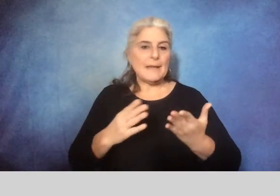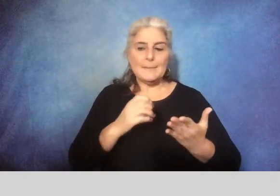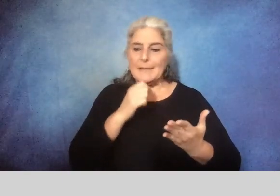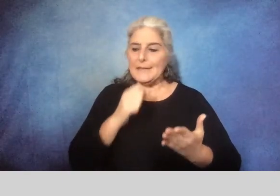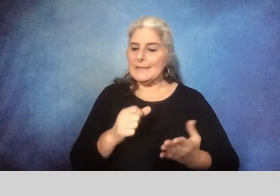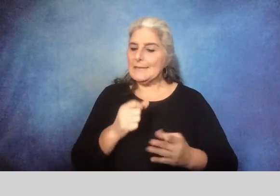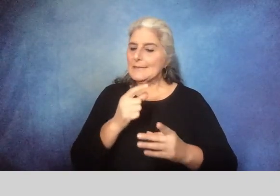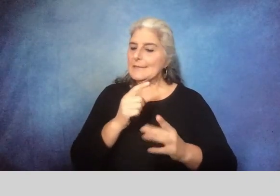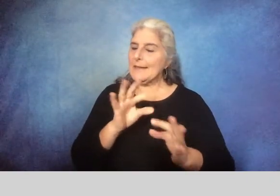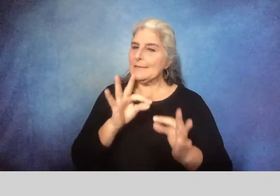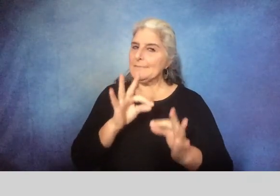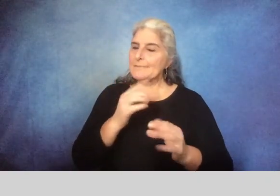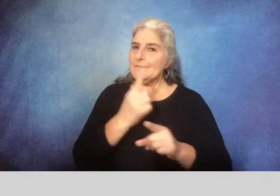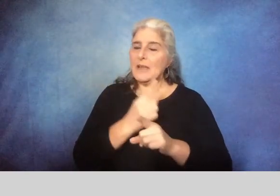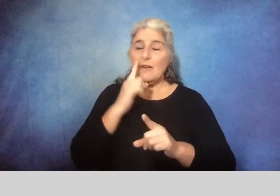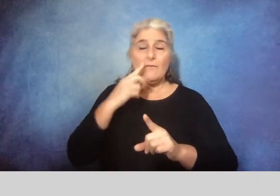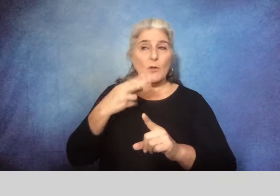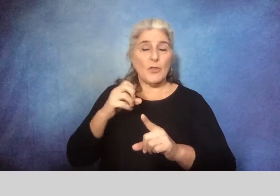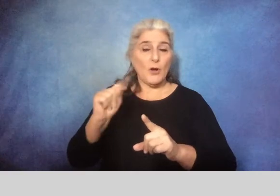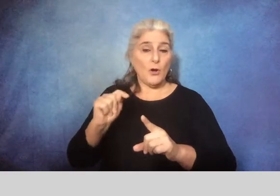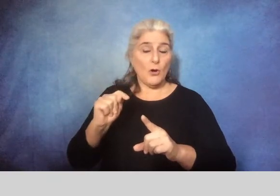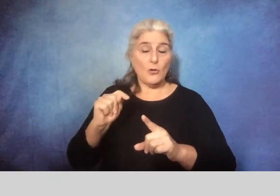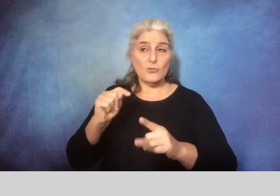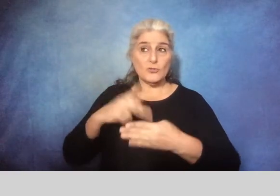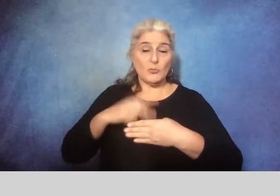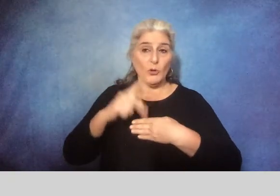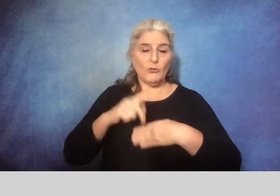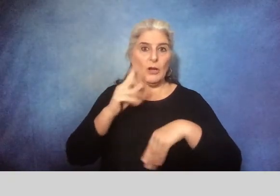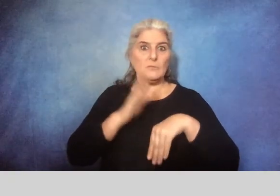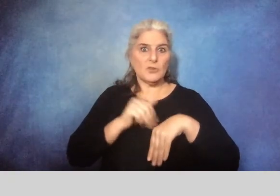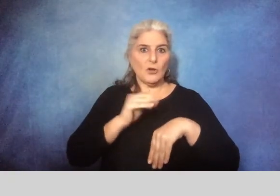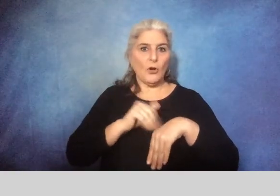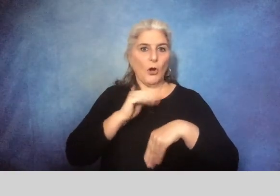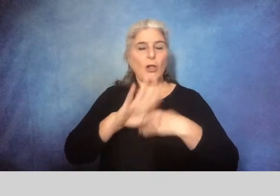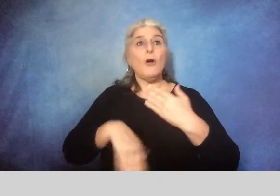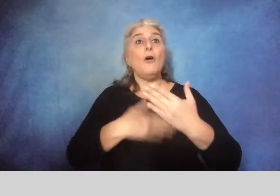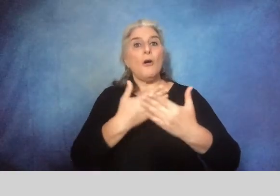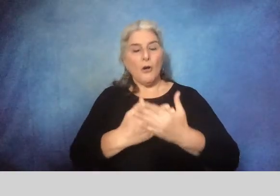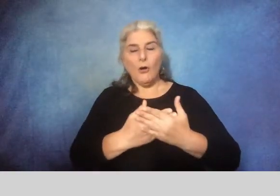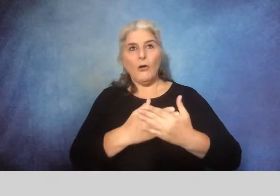for the host program to call all of the, pluggy.